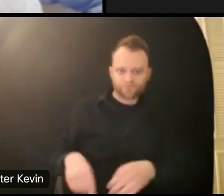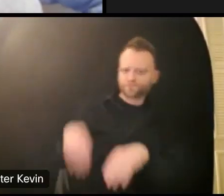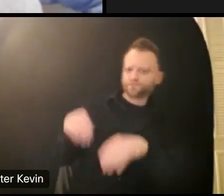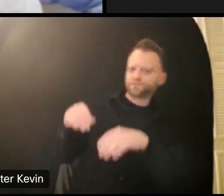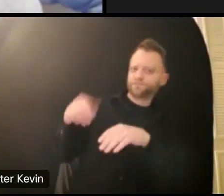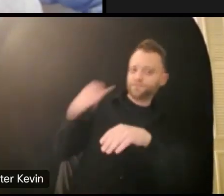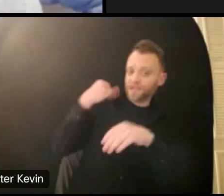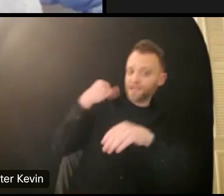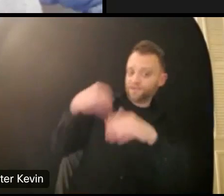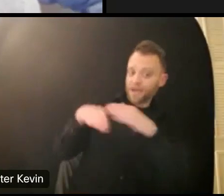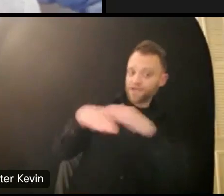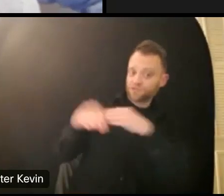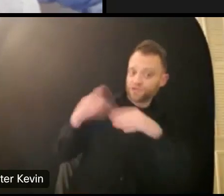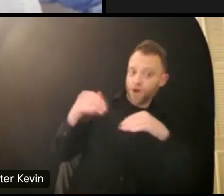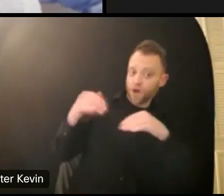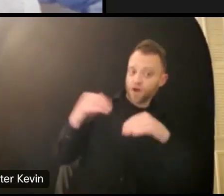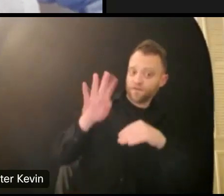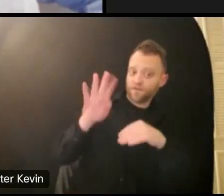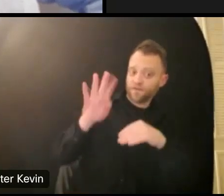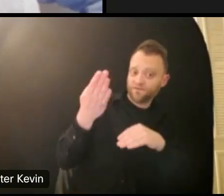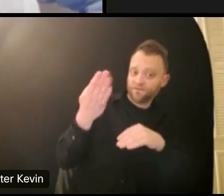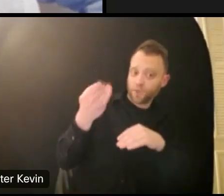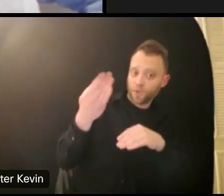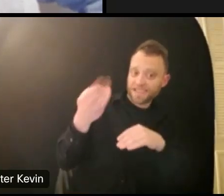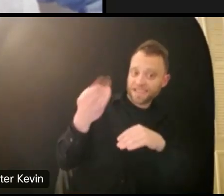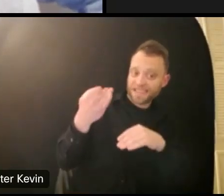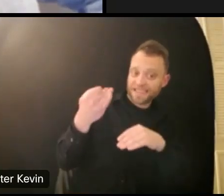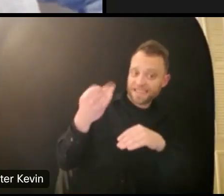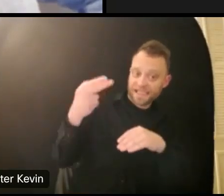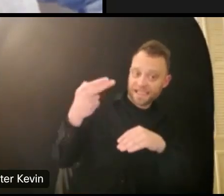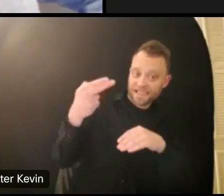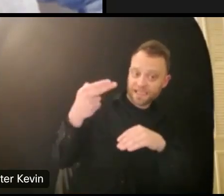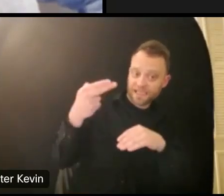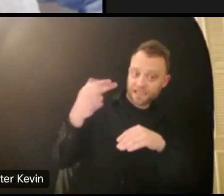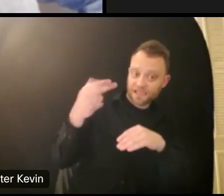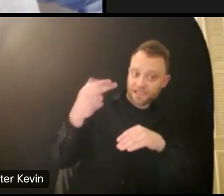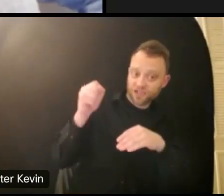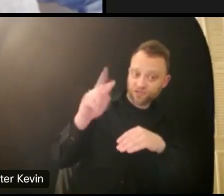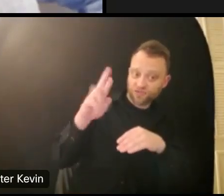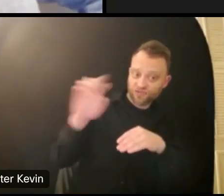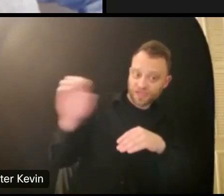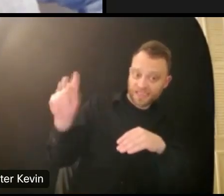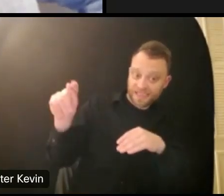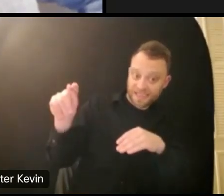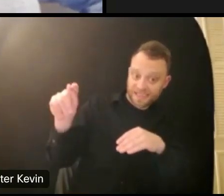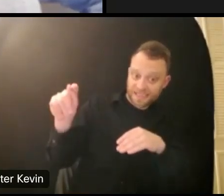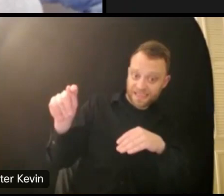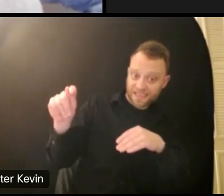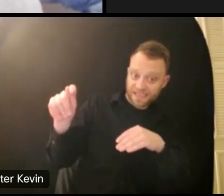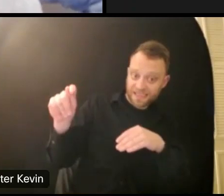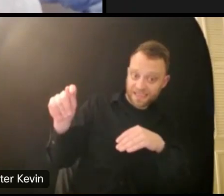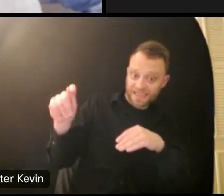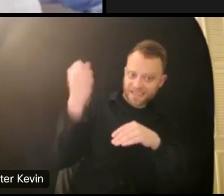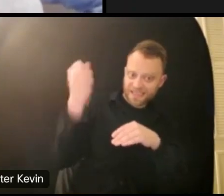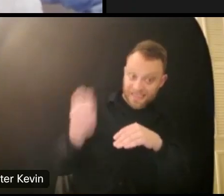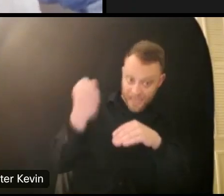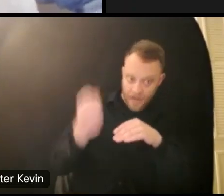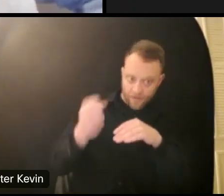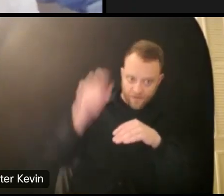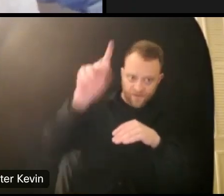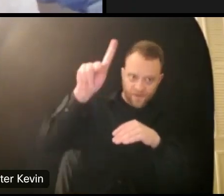of Pennsylvania. If you if you put your One Card up against that scanner it will recognize it. It